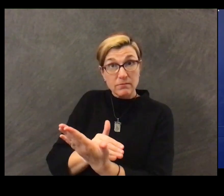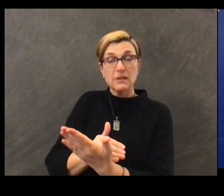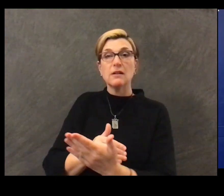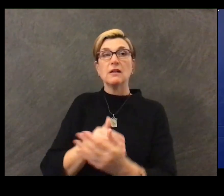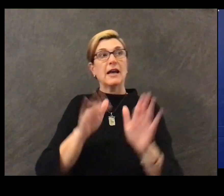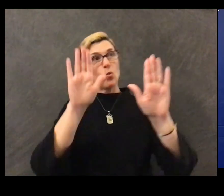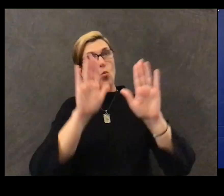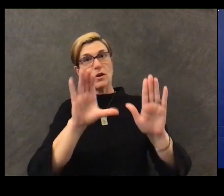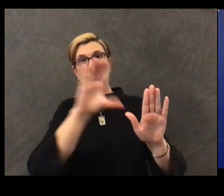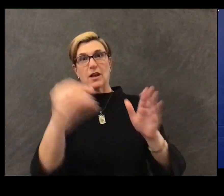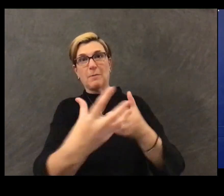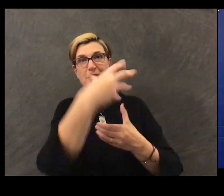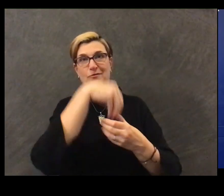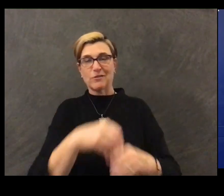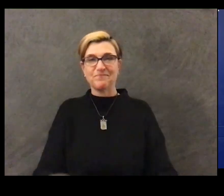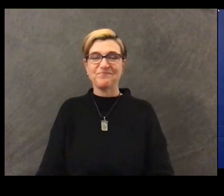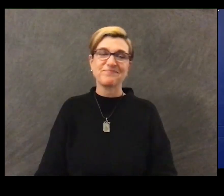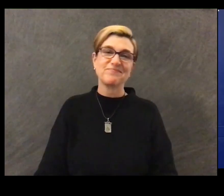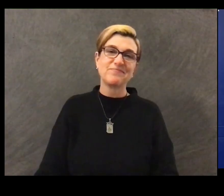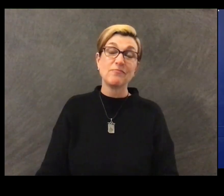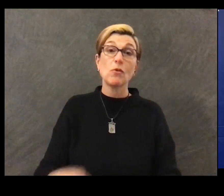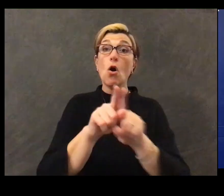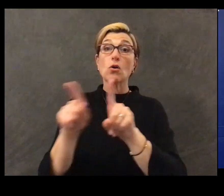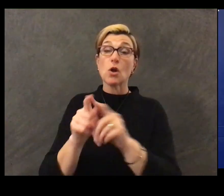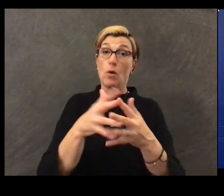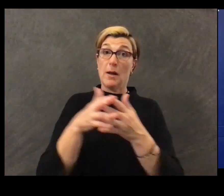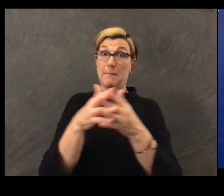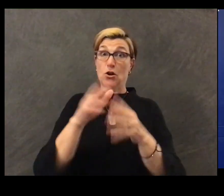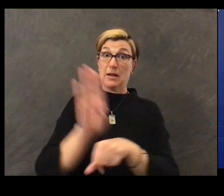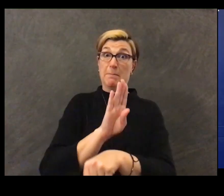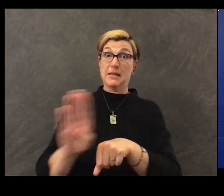companies American businesses are stepping up it was on April 1st that I